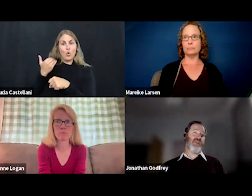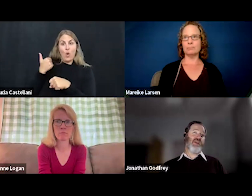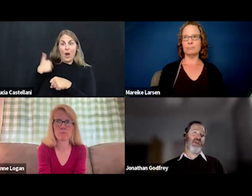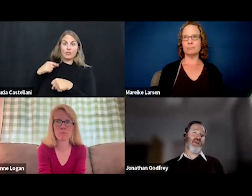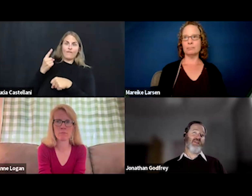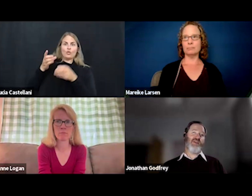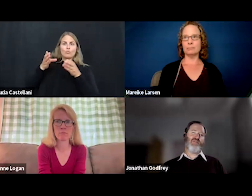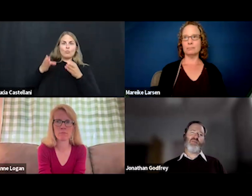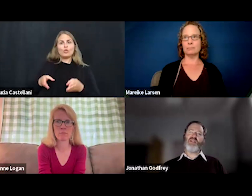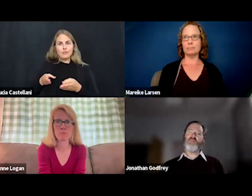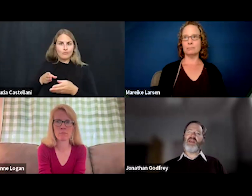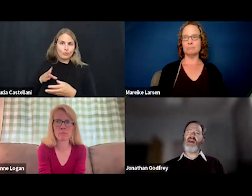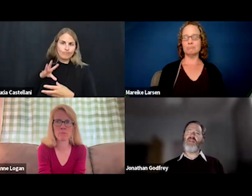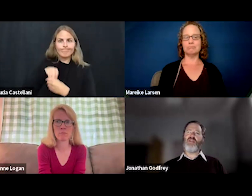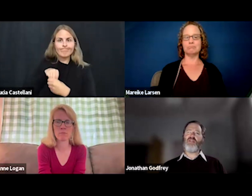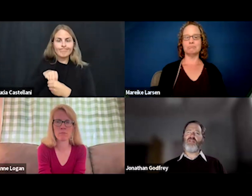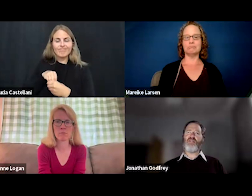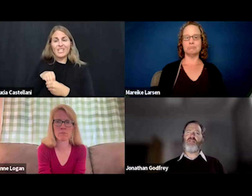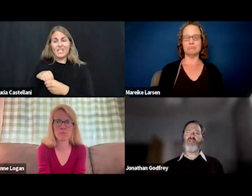And there haven't been many others since.